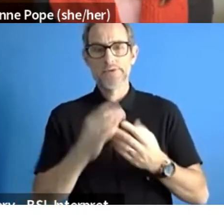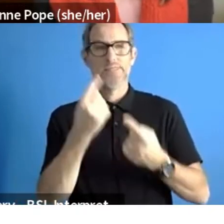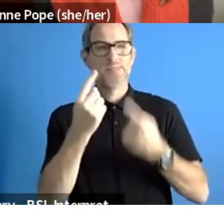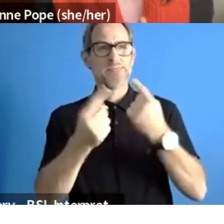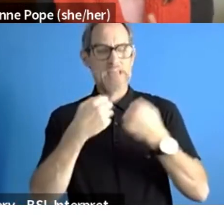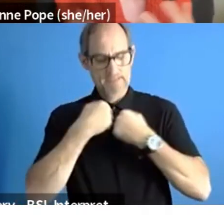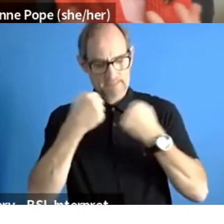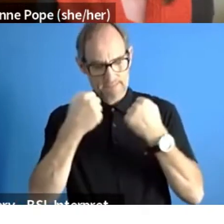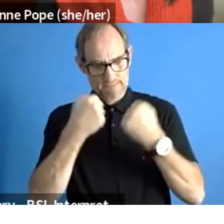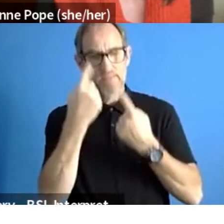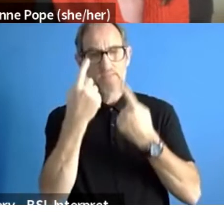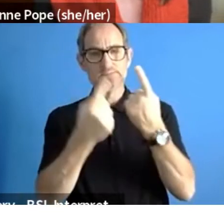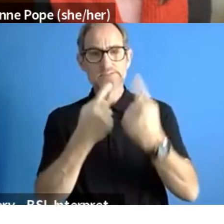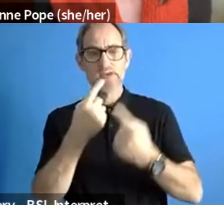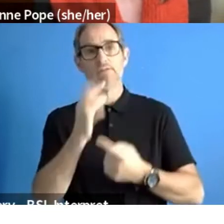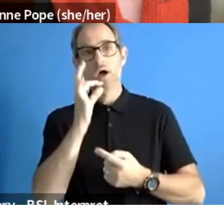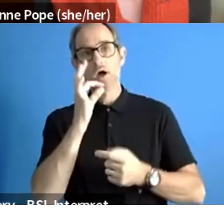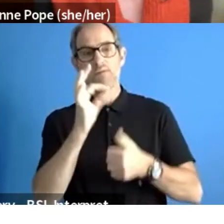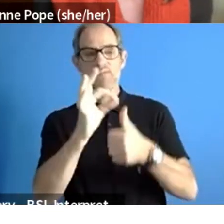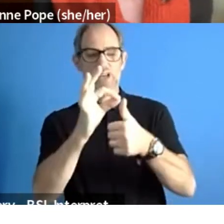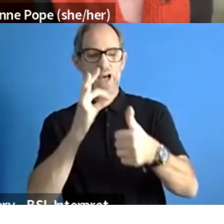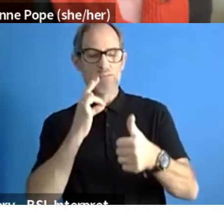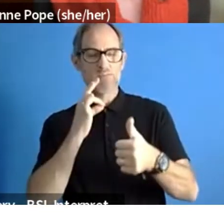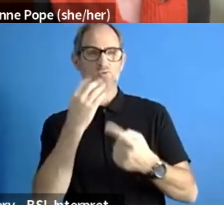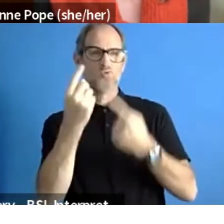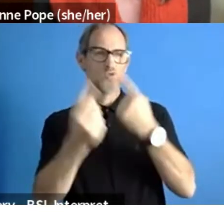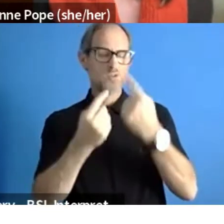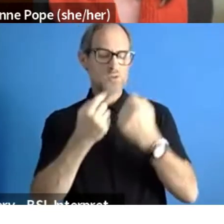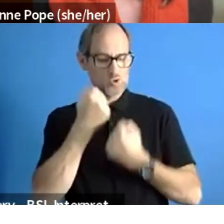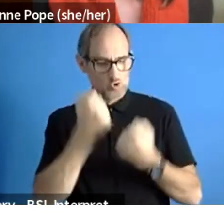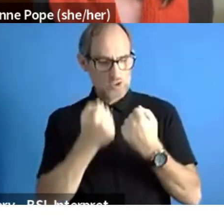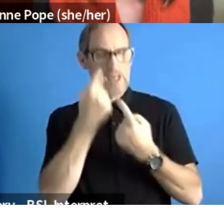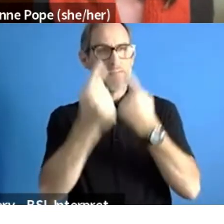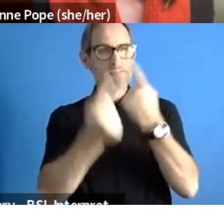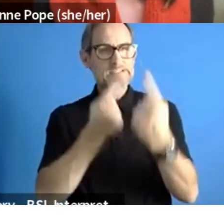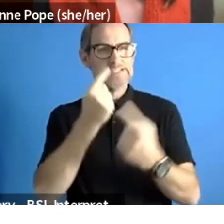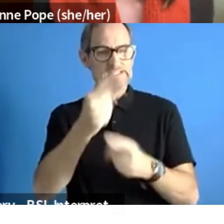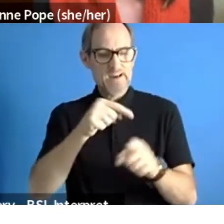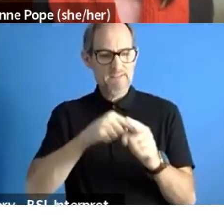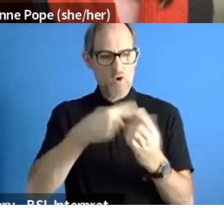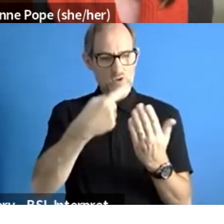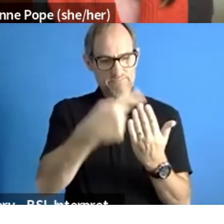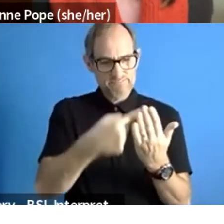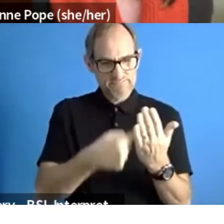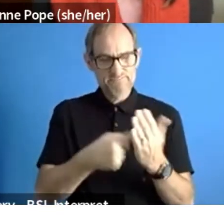applicants to judge themselves against those criteria that we set but we